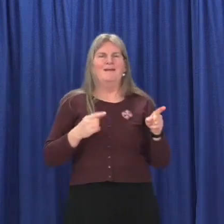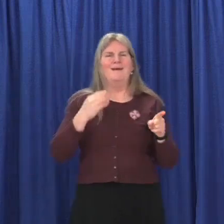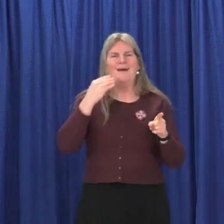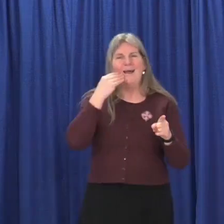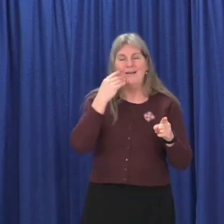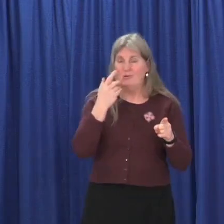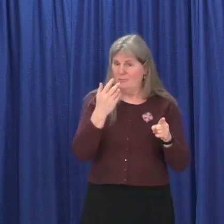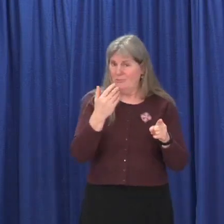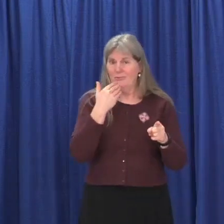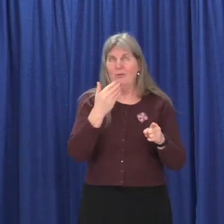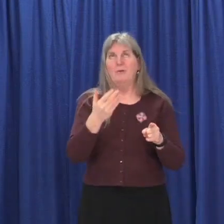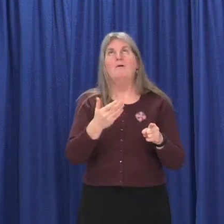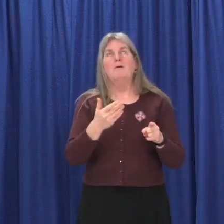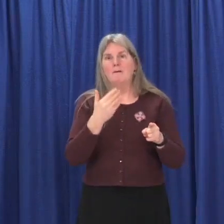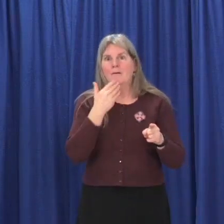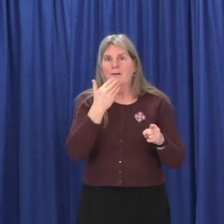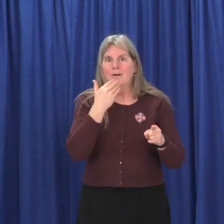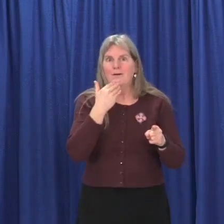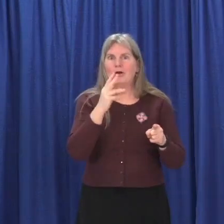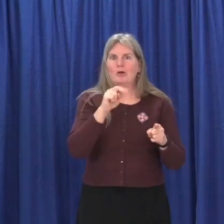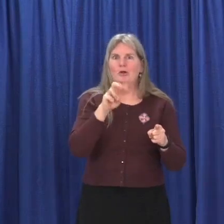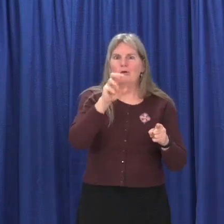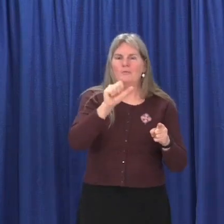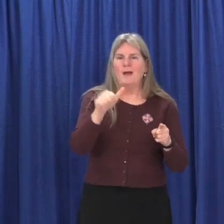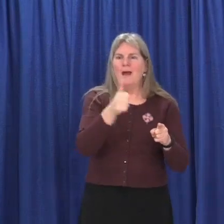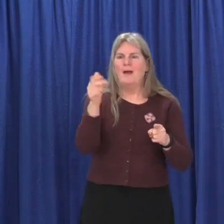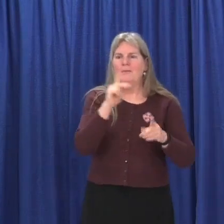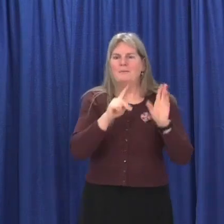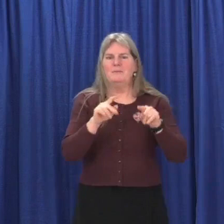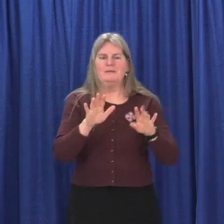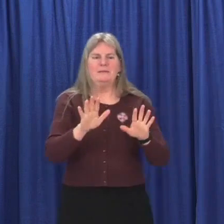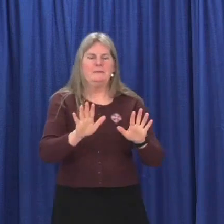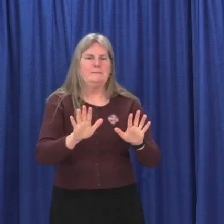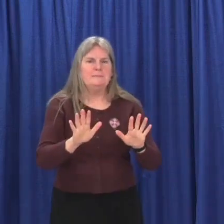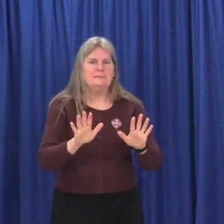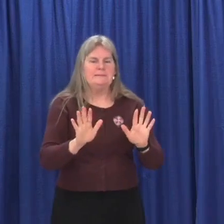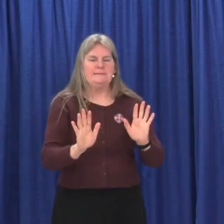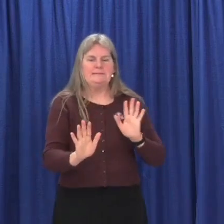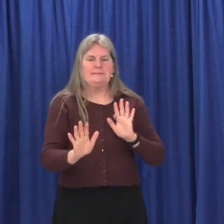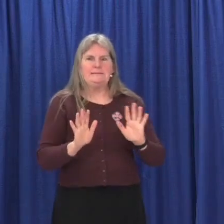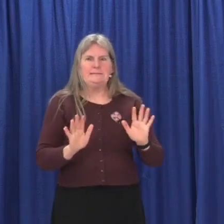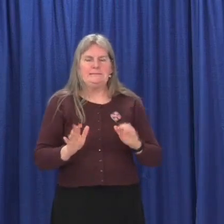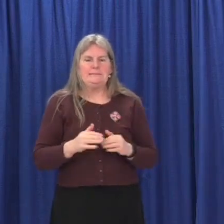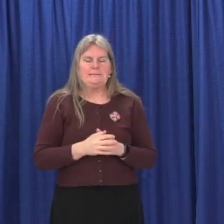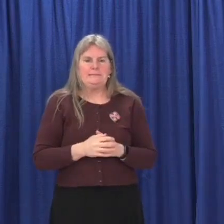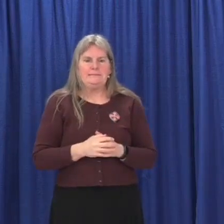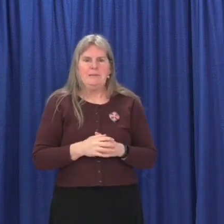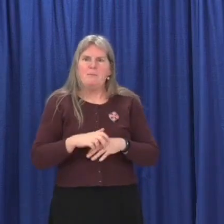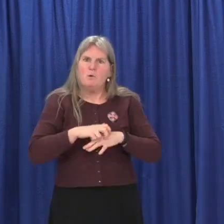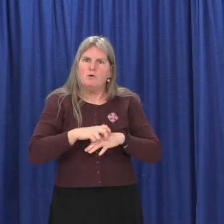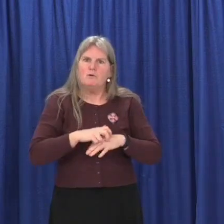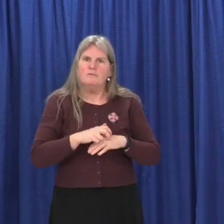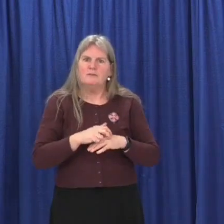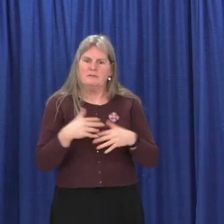news for many, there are some people who will find this time-- become more anxious and be more fearful.